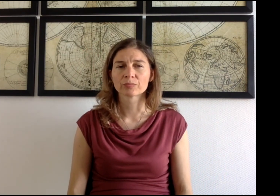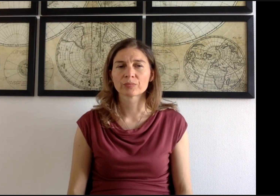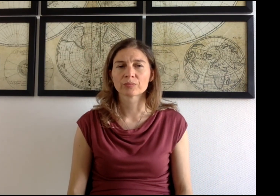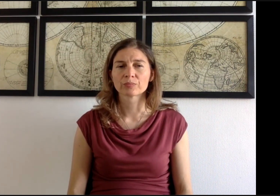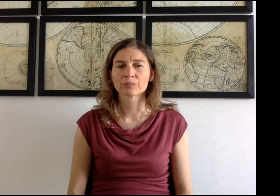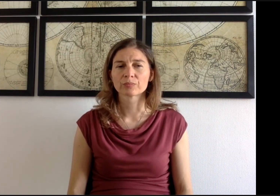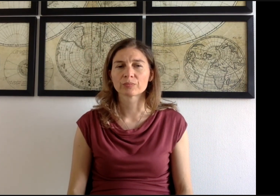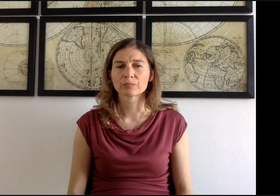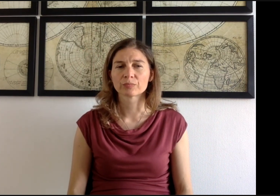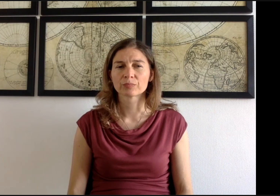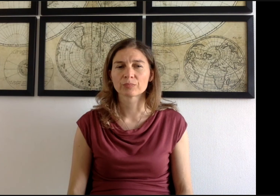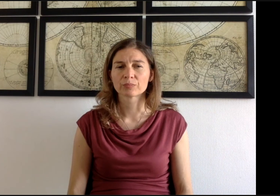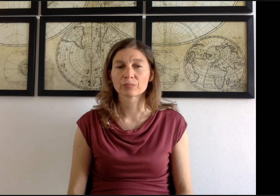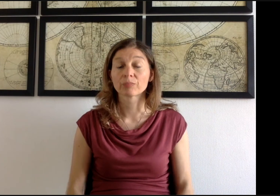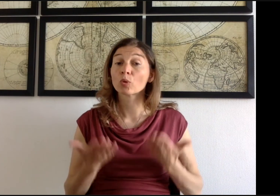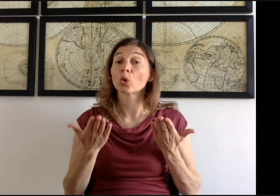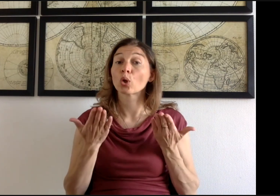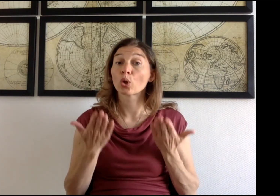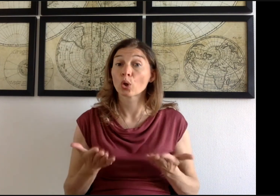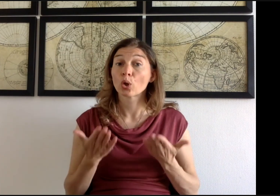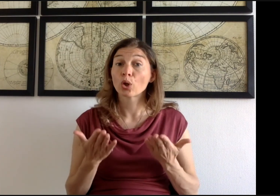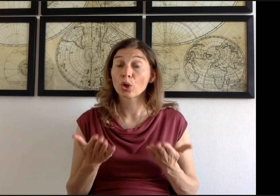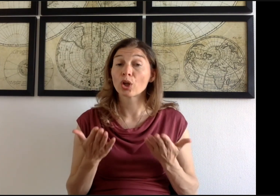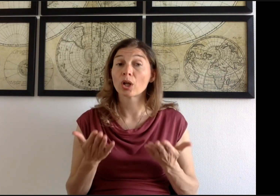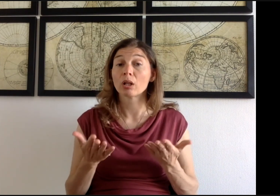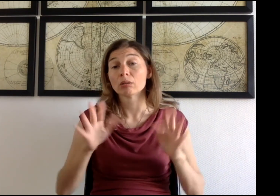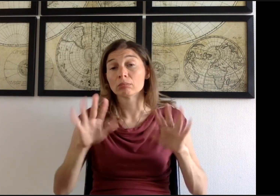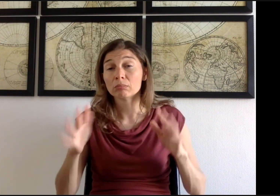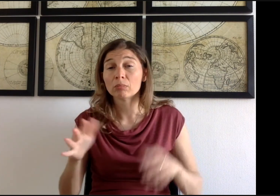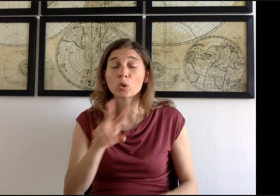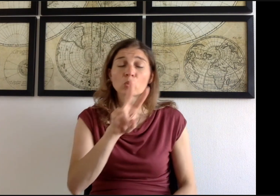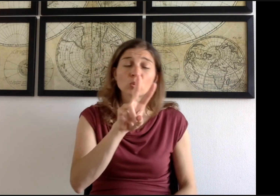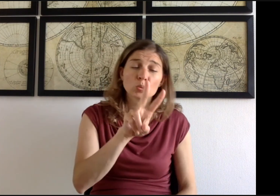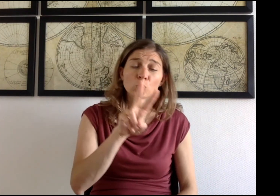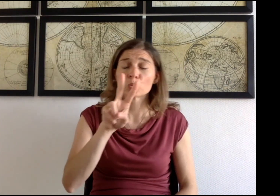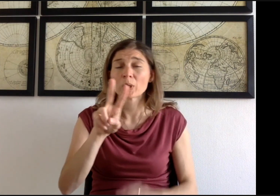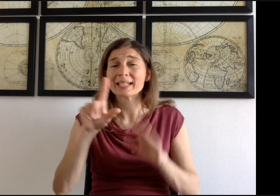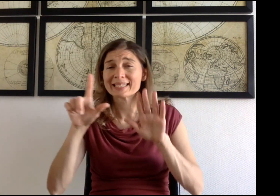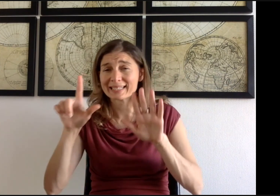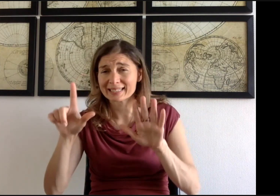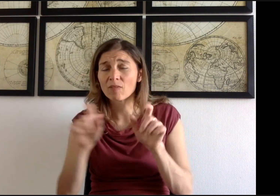currently there are around 227 people infected by the virus.